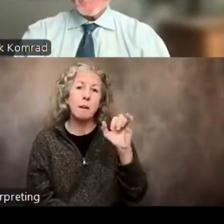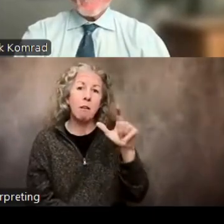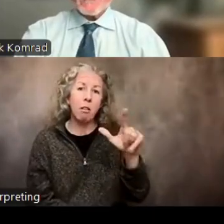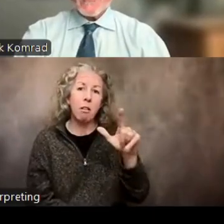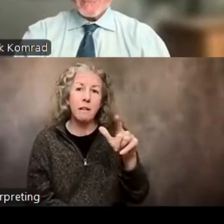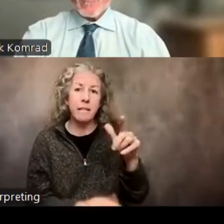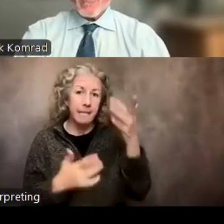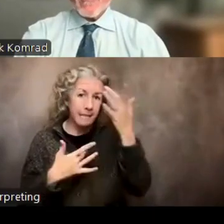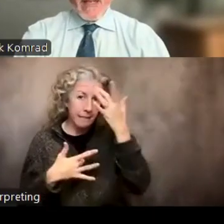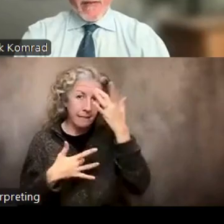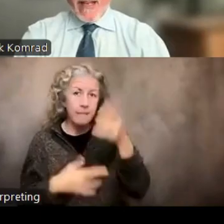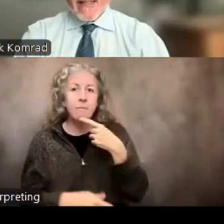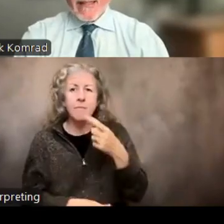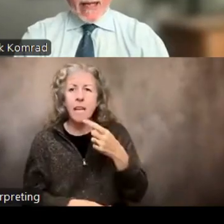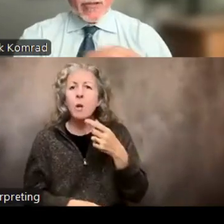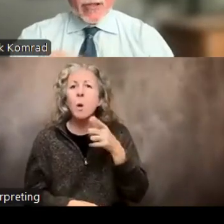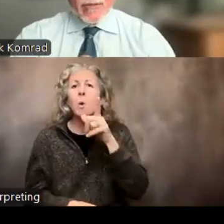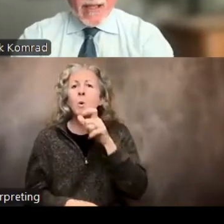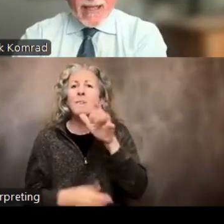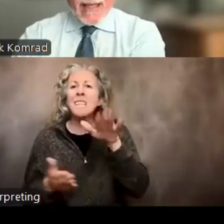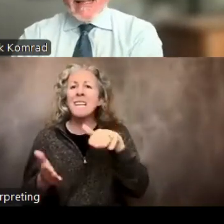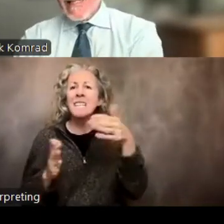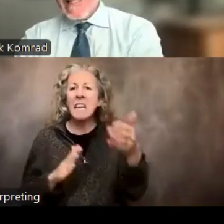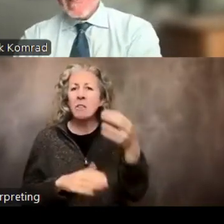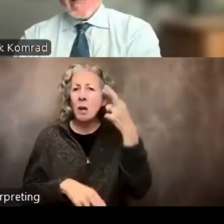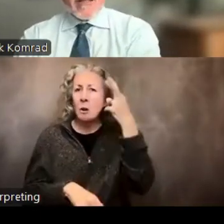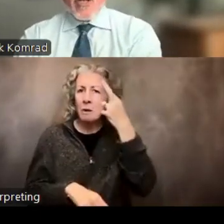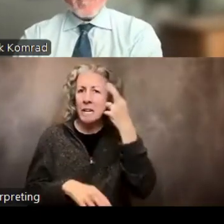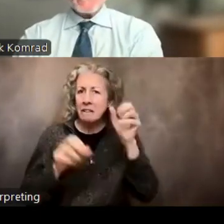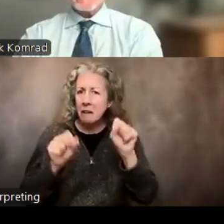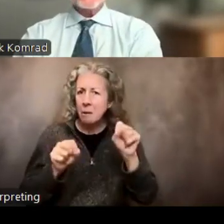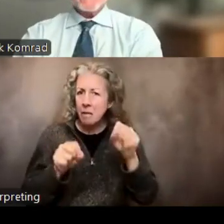foreseeable, they invented that term. They nobody knows what it